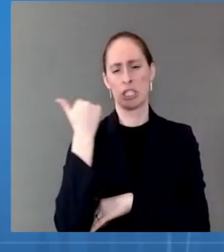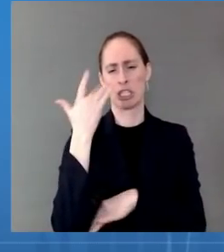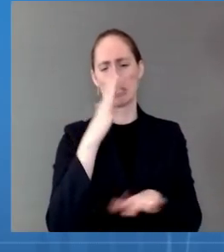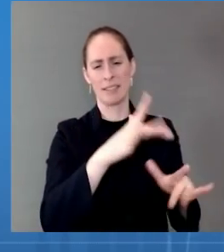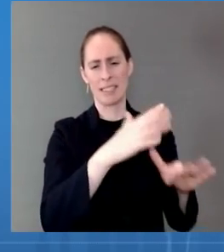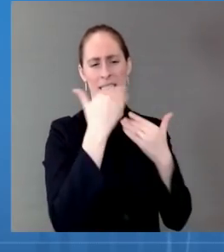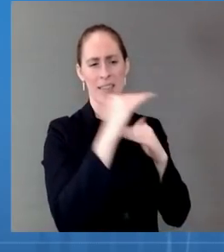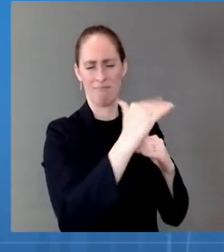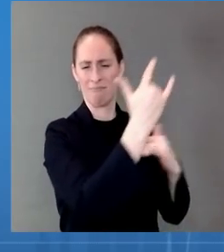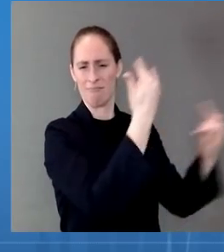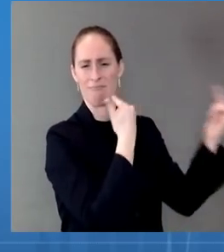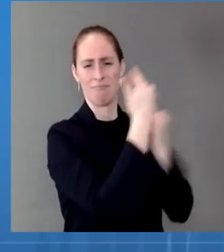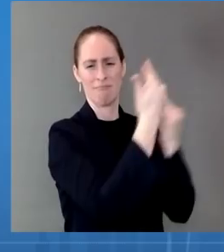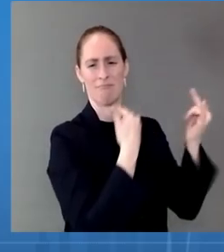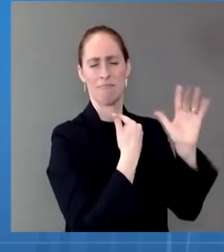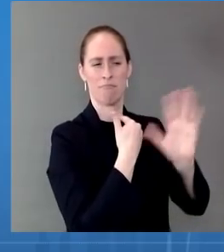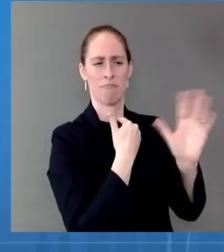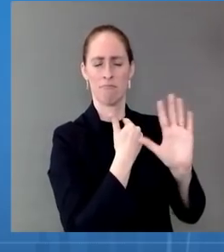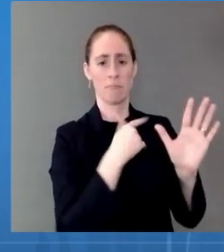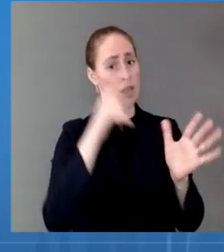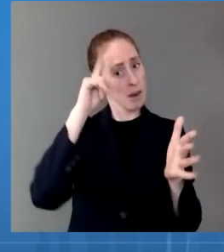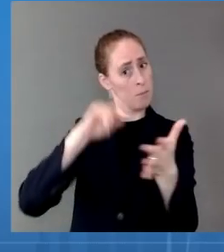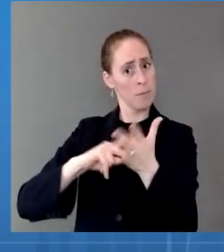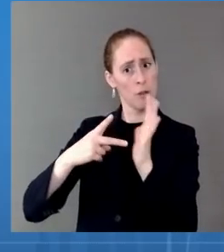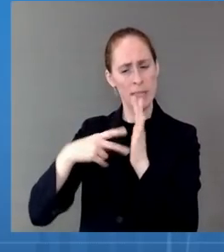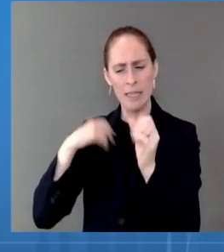and to help slow the spread, we expect to learn